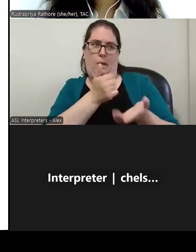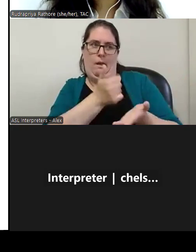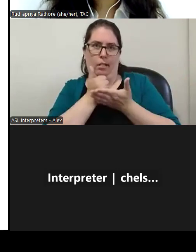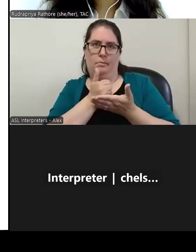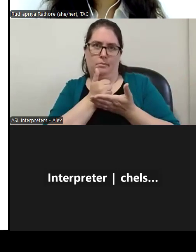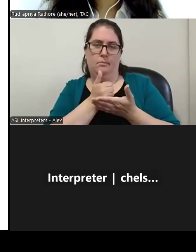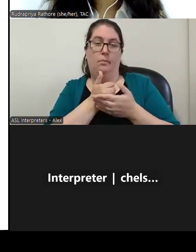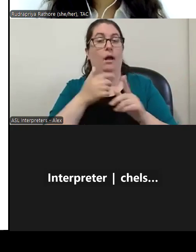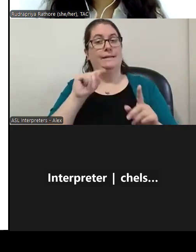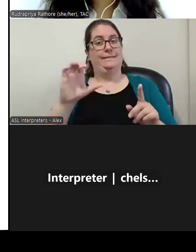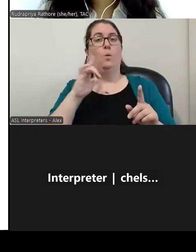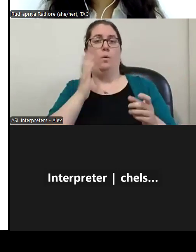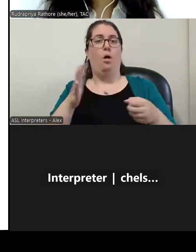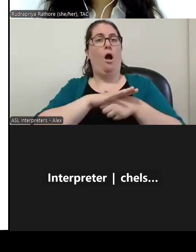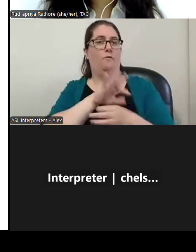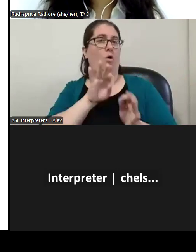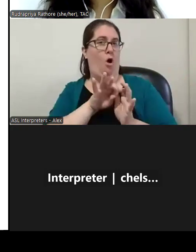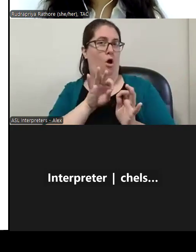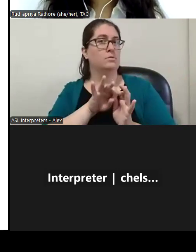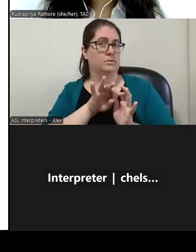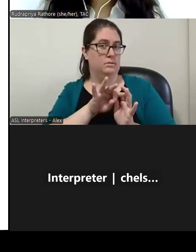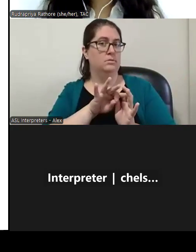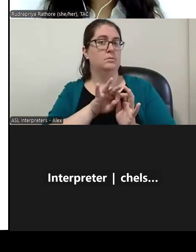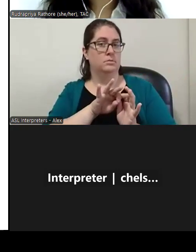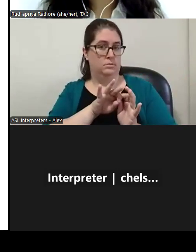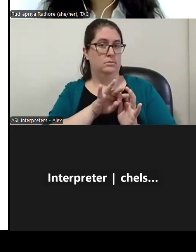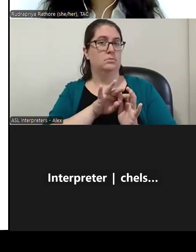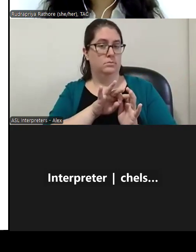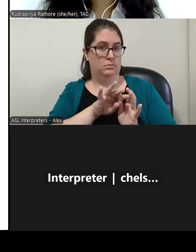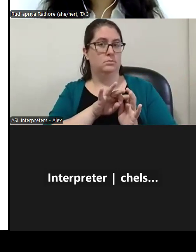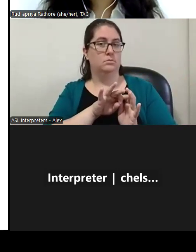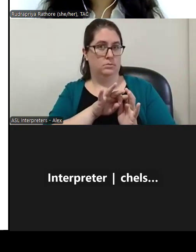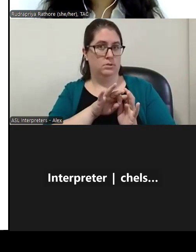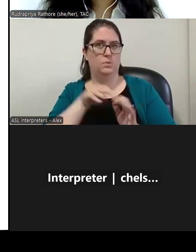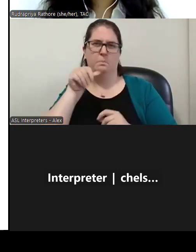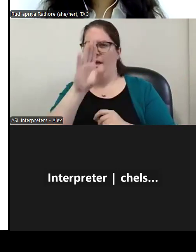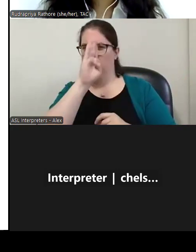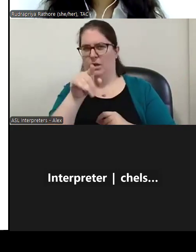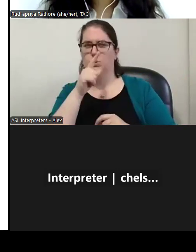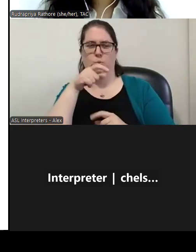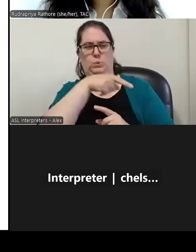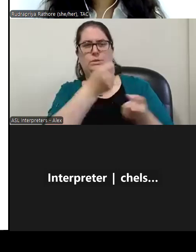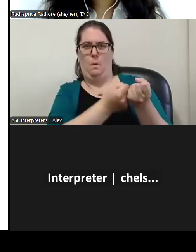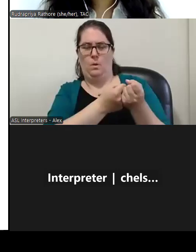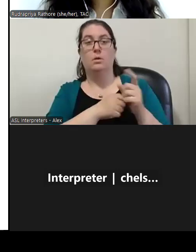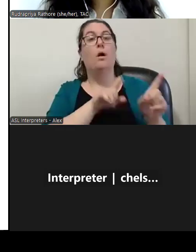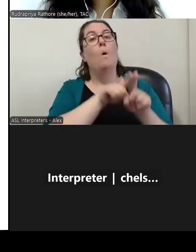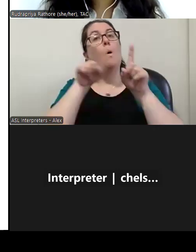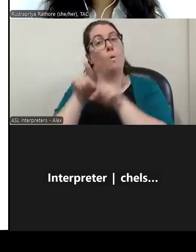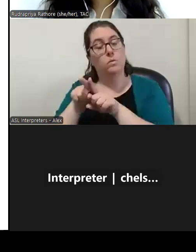TAC will cover the costs by paying uh the service provider directly another support that we offer is